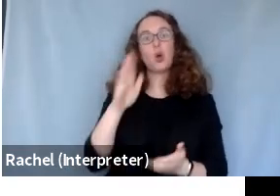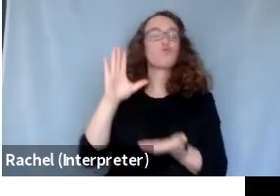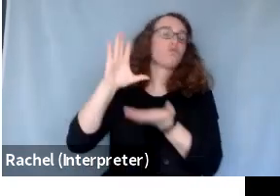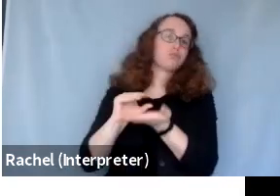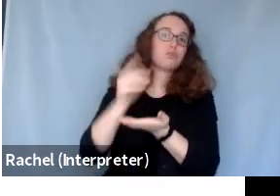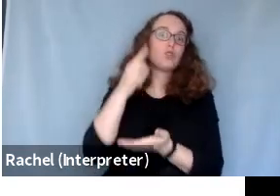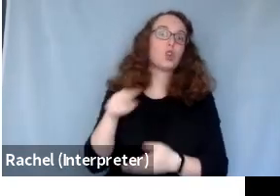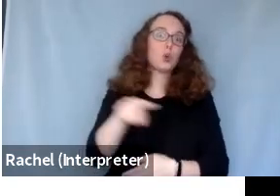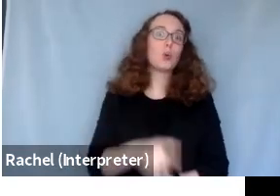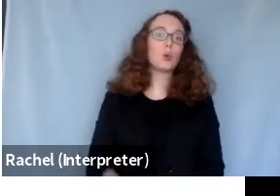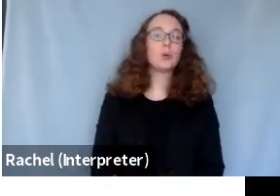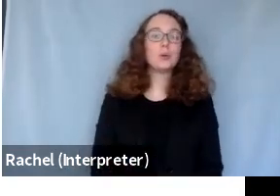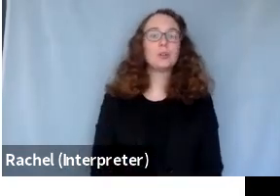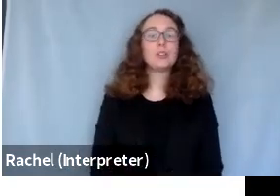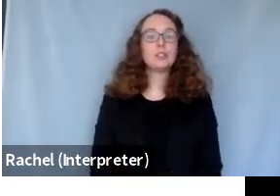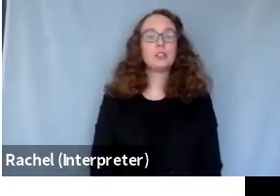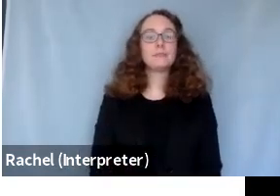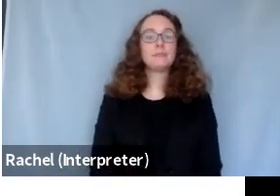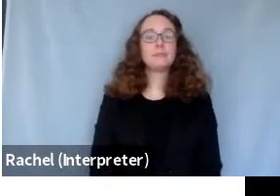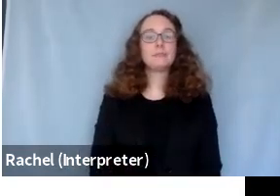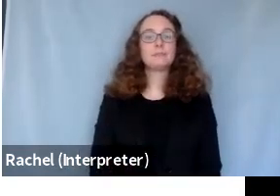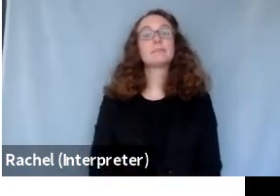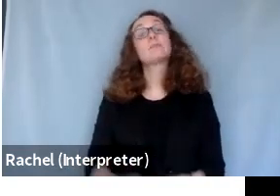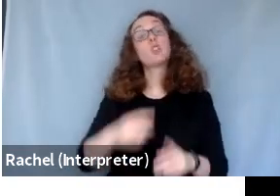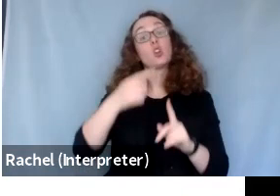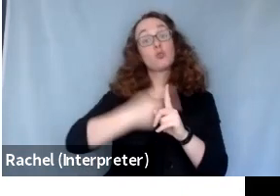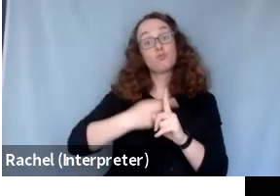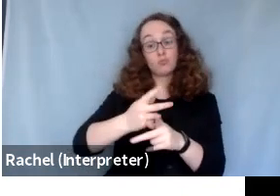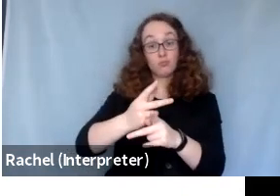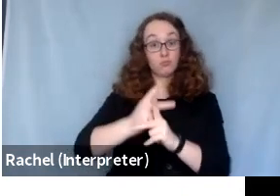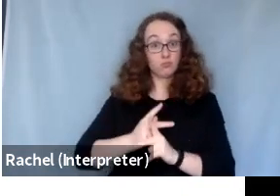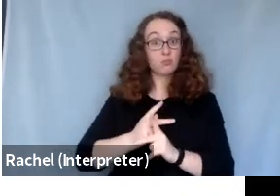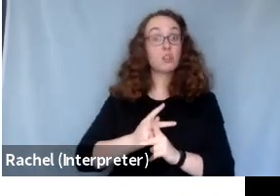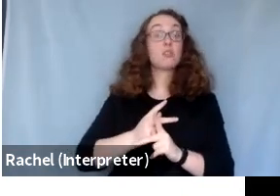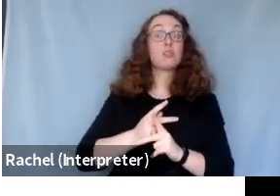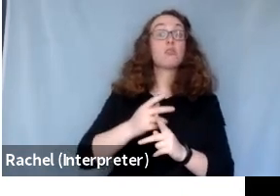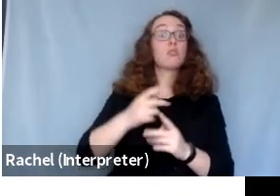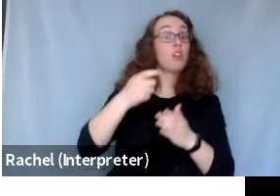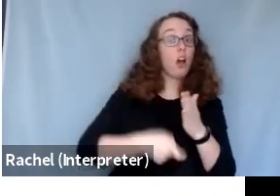Again, a little more expansion on the rental, and the cost, and how it works, everything else. Though I won't expand any more than I